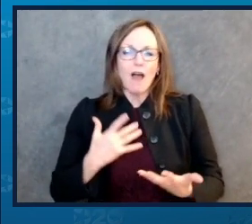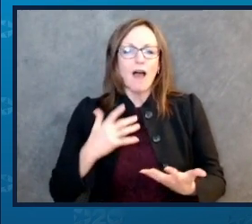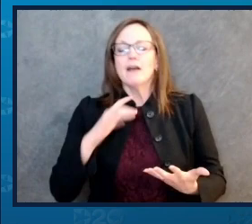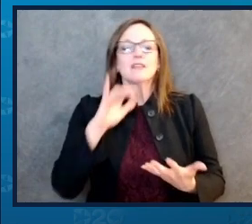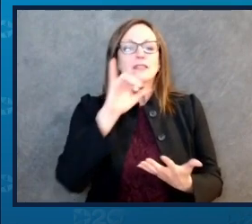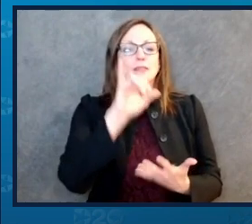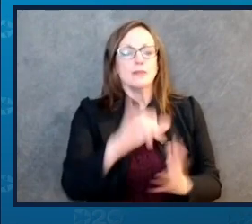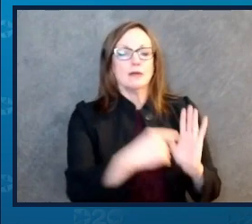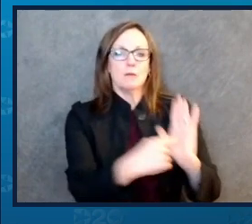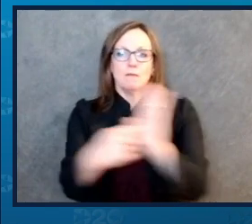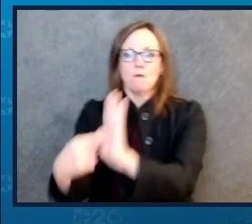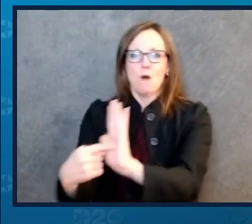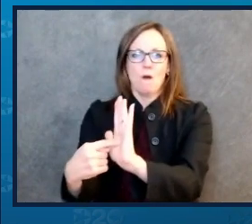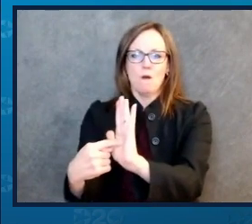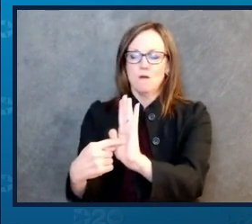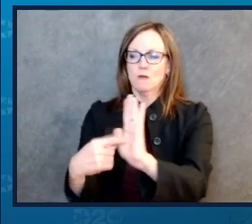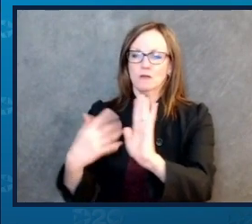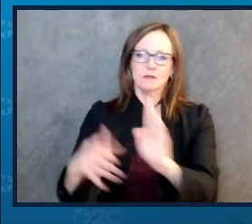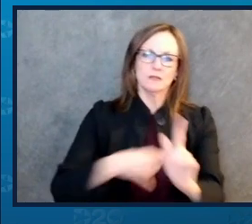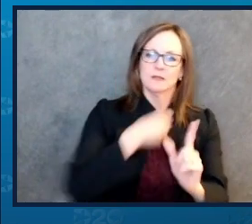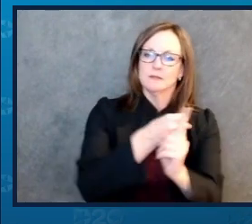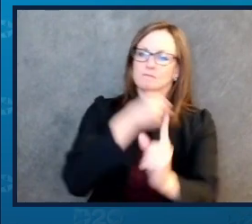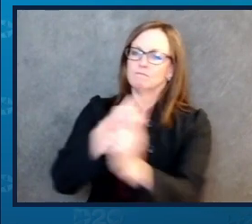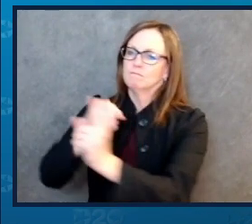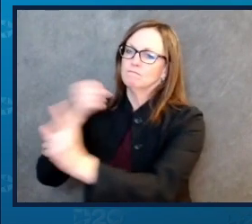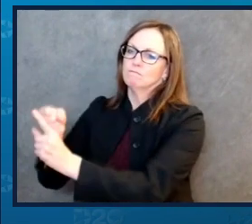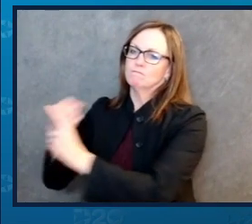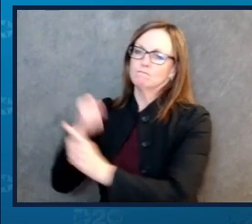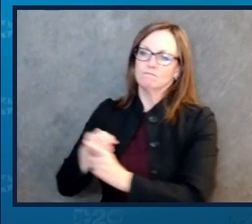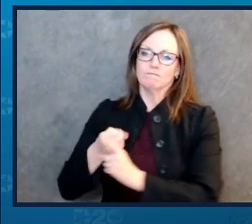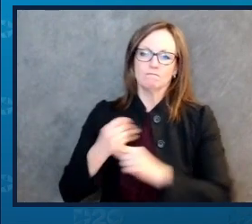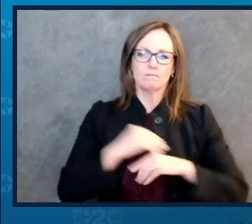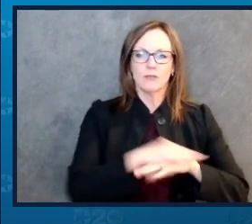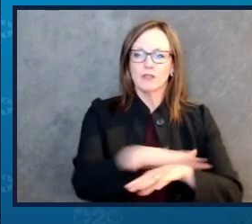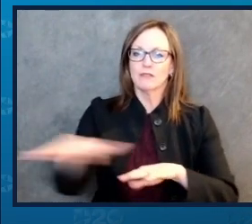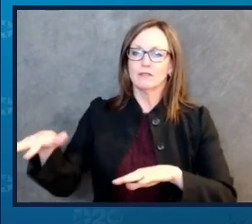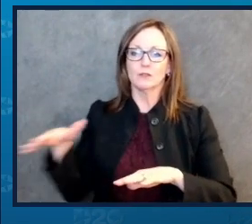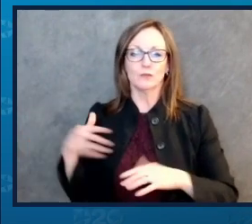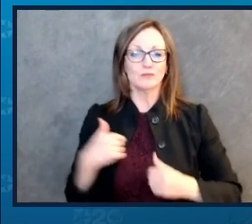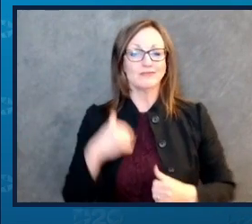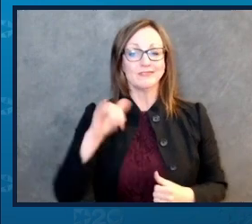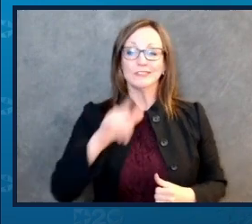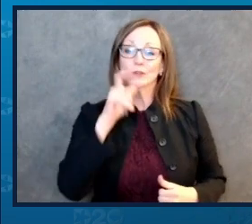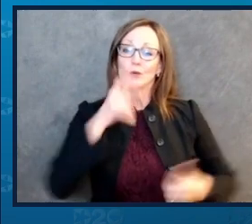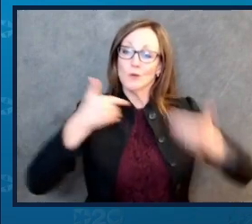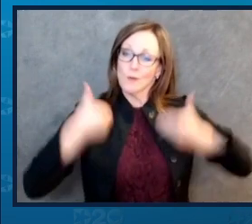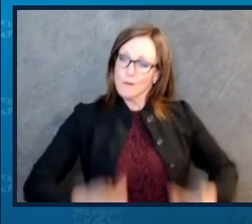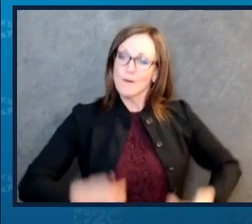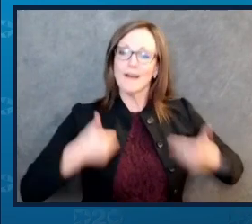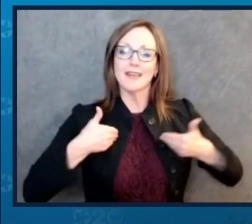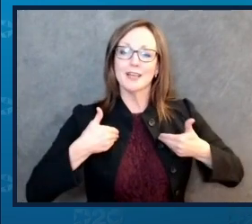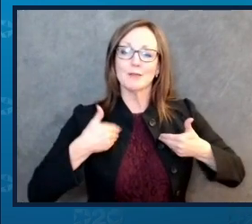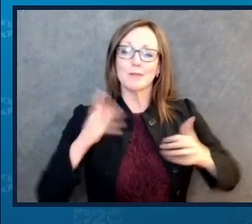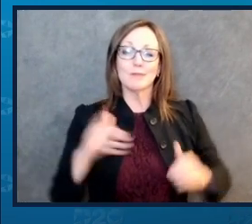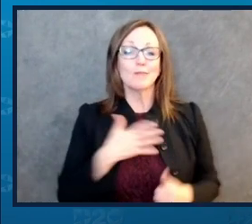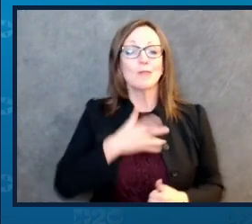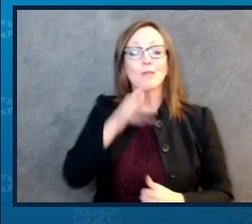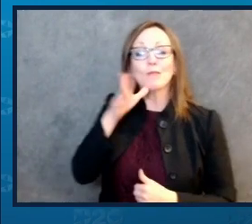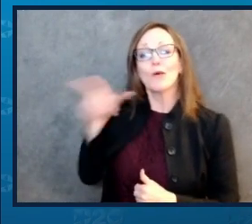WHO WE'RE AS NATION. ON MY MOTHER'S SIDE MY